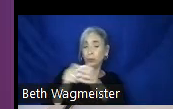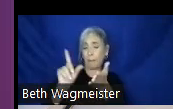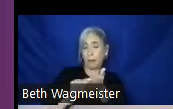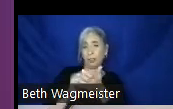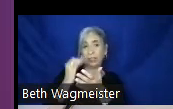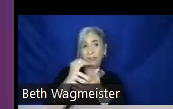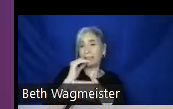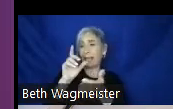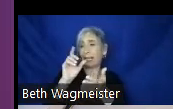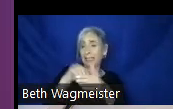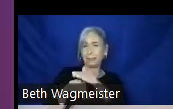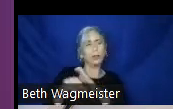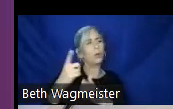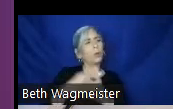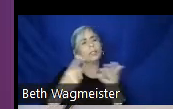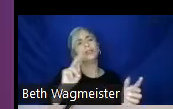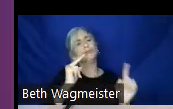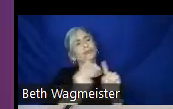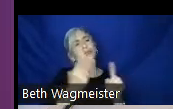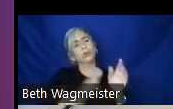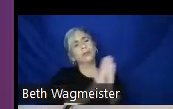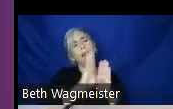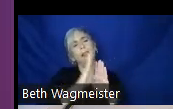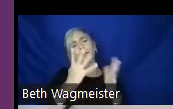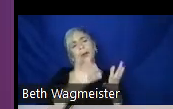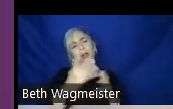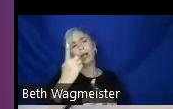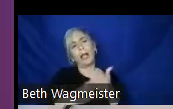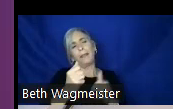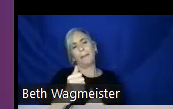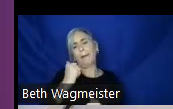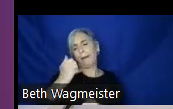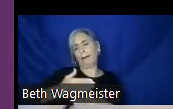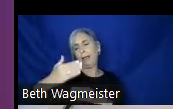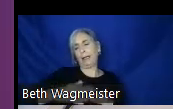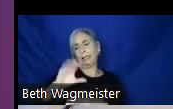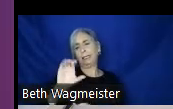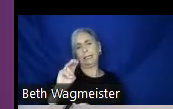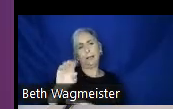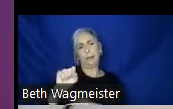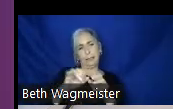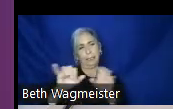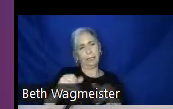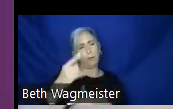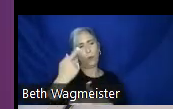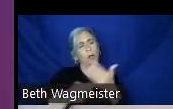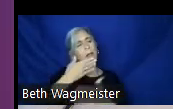not accessible. As being a developer on the back end, what is the best way to do that.